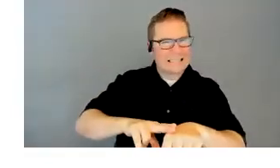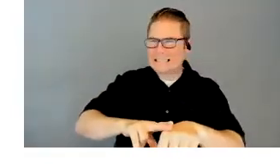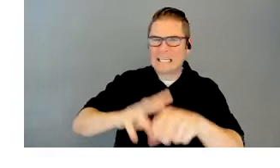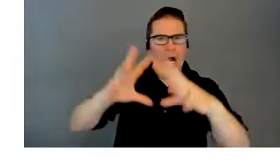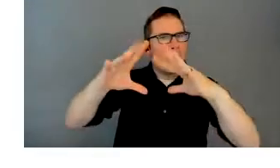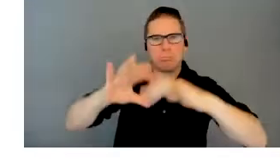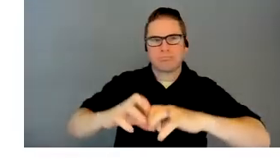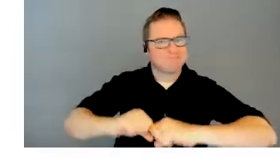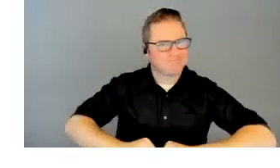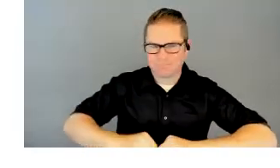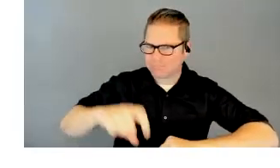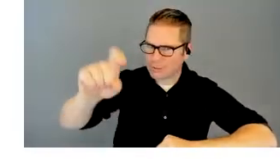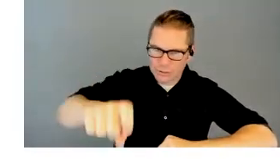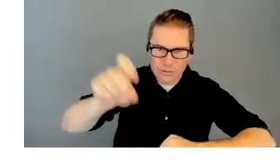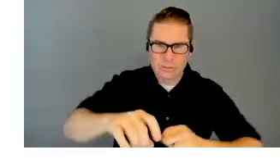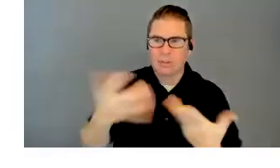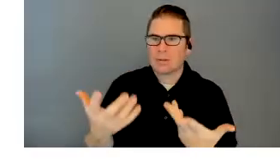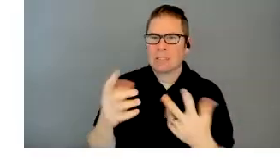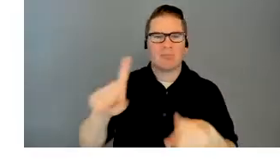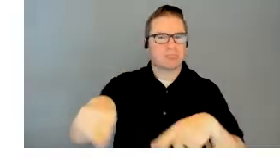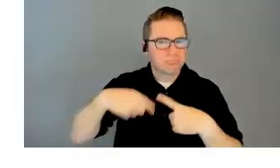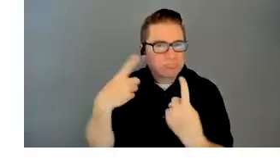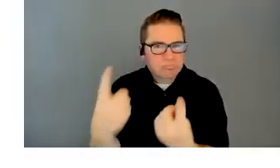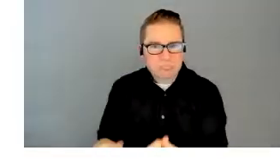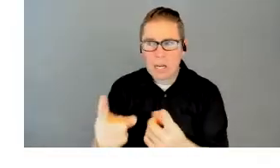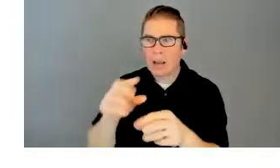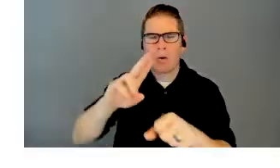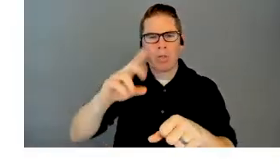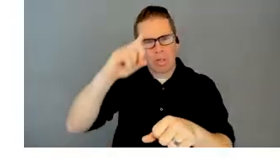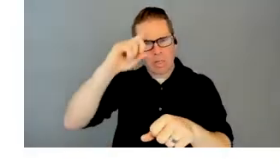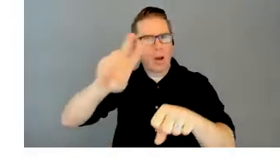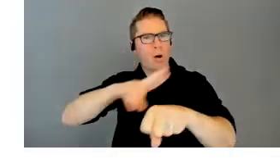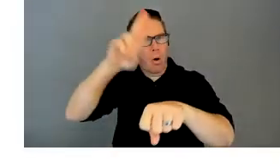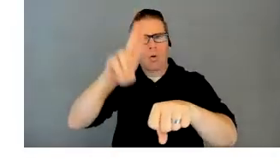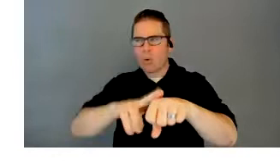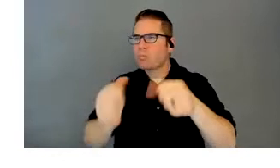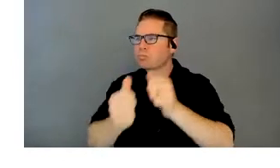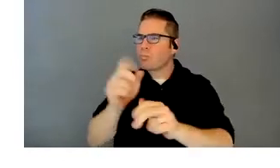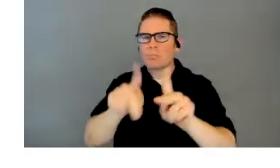the dominant norms. Right? That's the idea that dominant